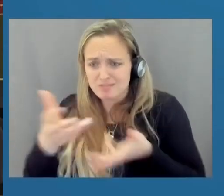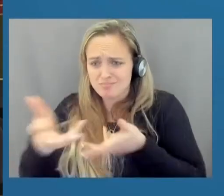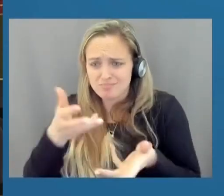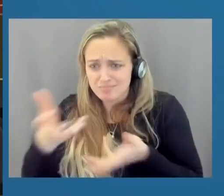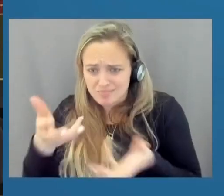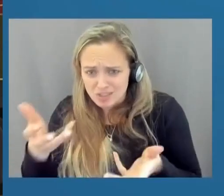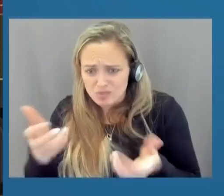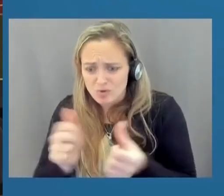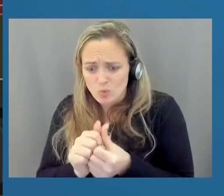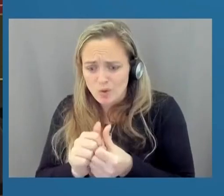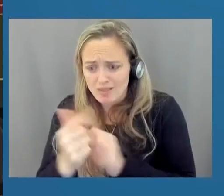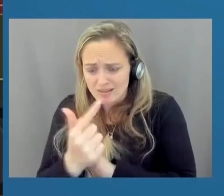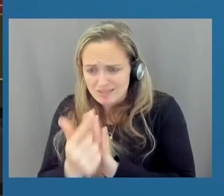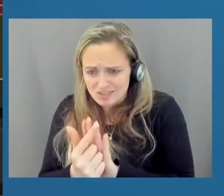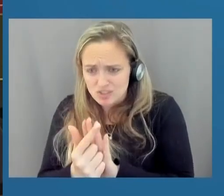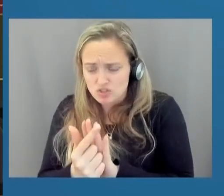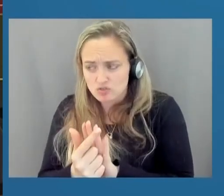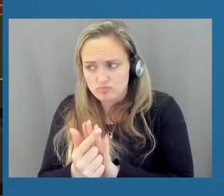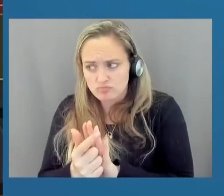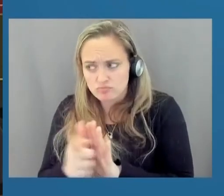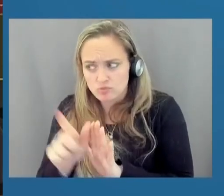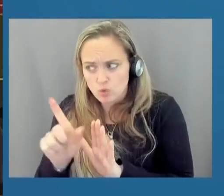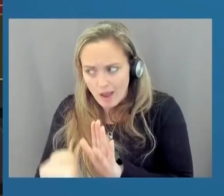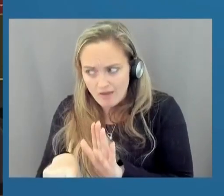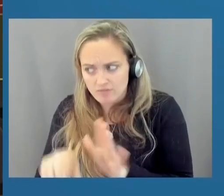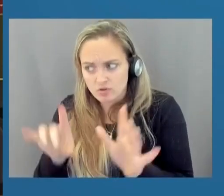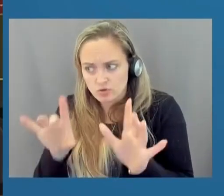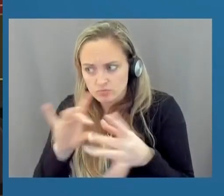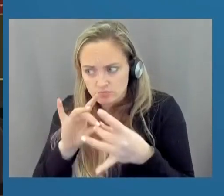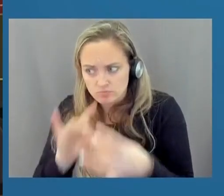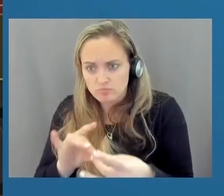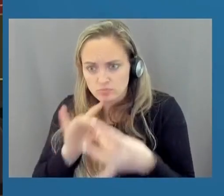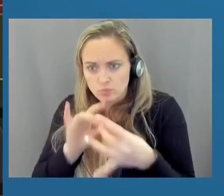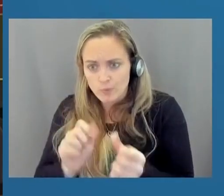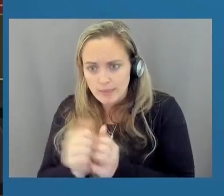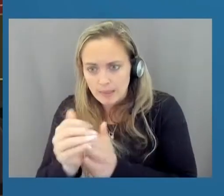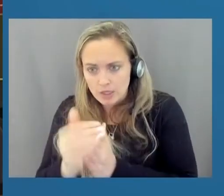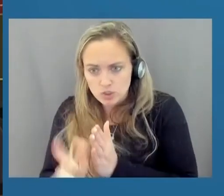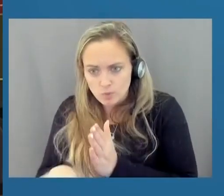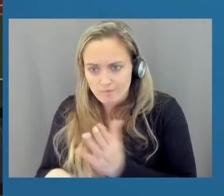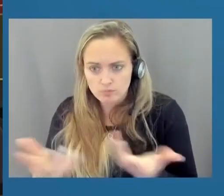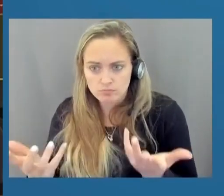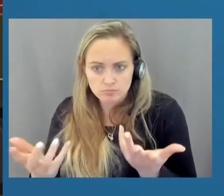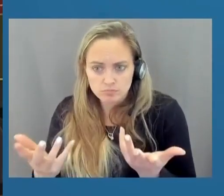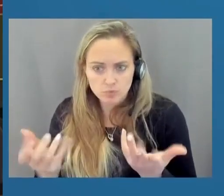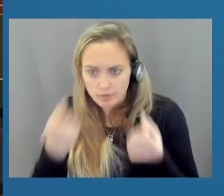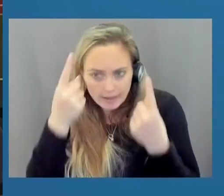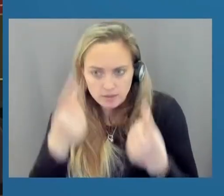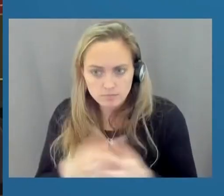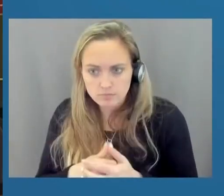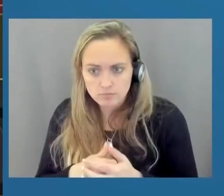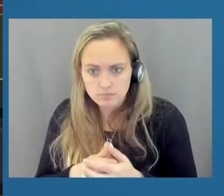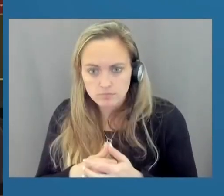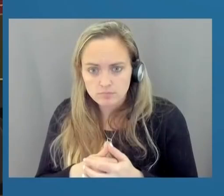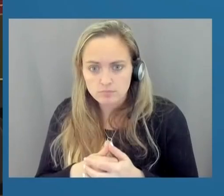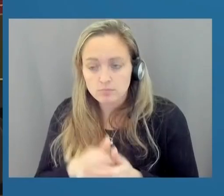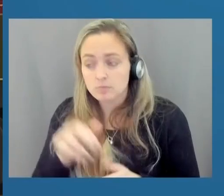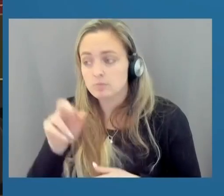the legislature that has to be conducted by the leaders. I get that. So -- and then Rebecca. Governor,